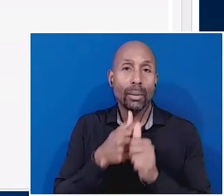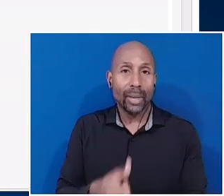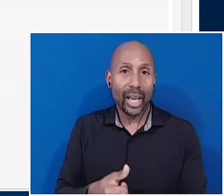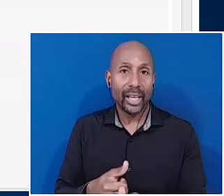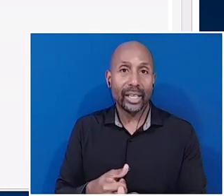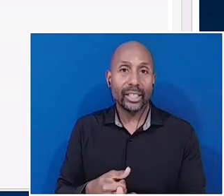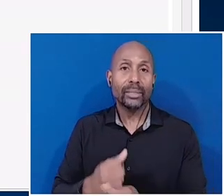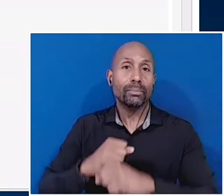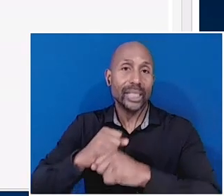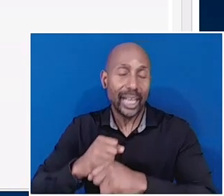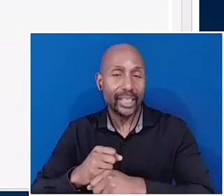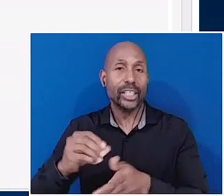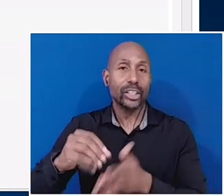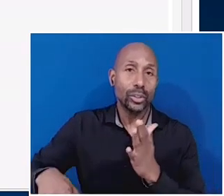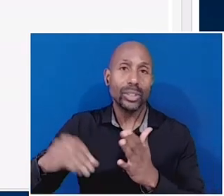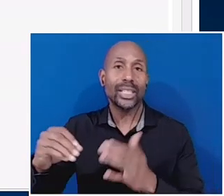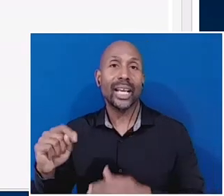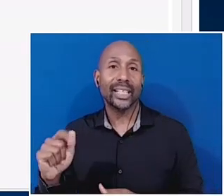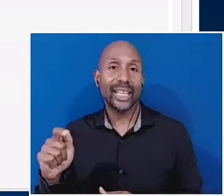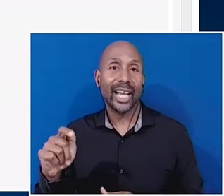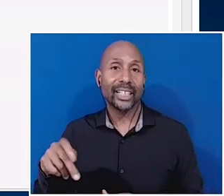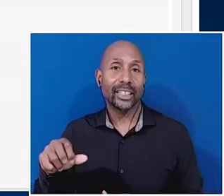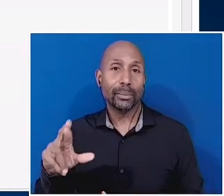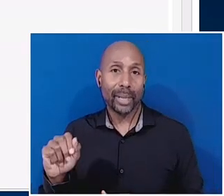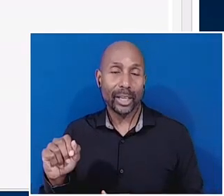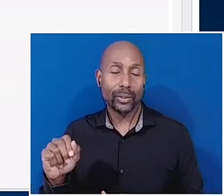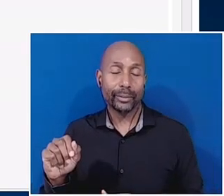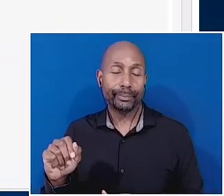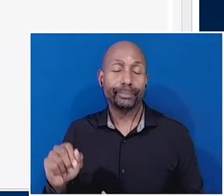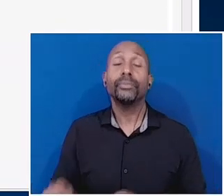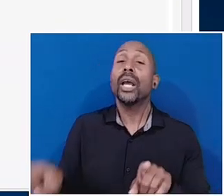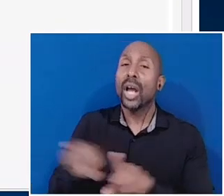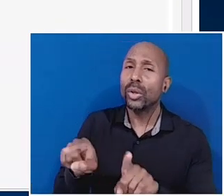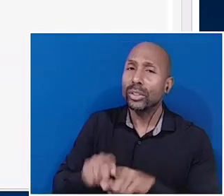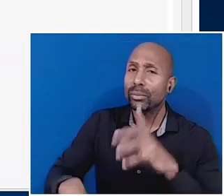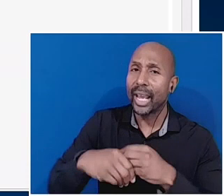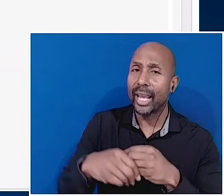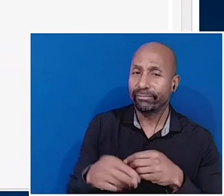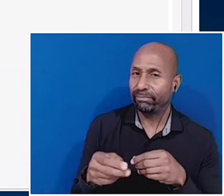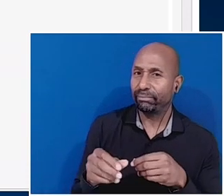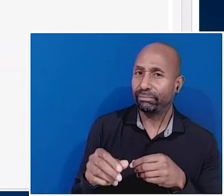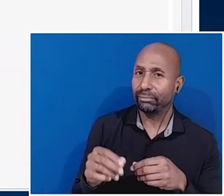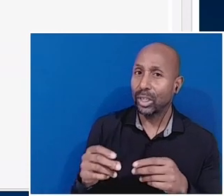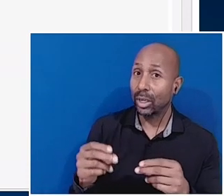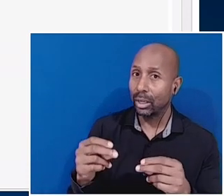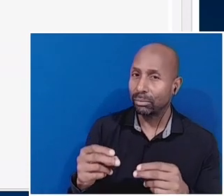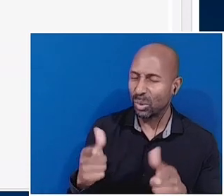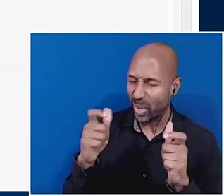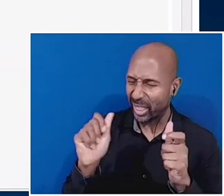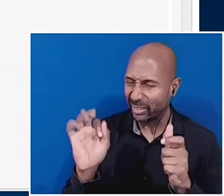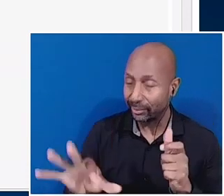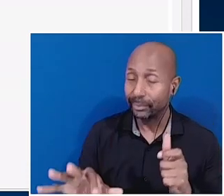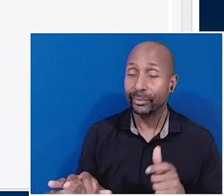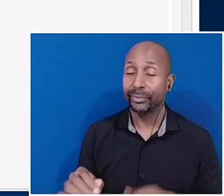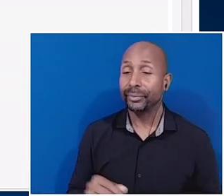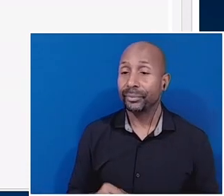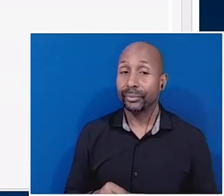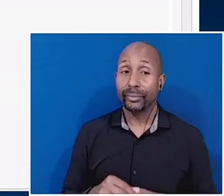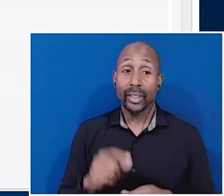And then also, just very also very quickly, the consequences that are set out in this provision are just that the